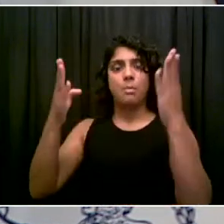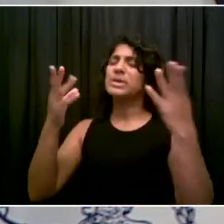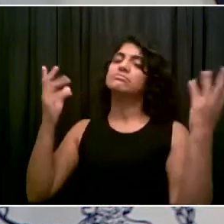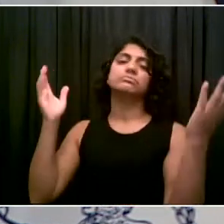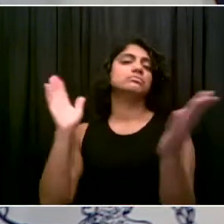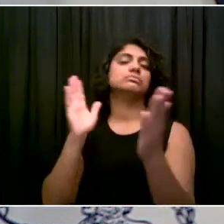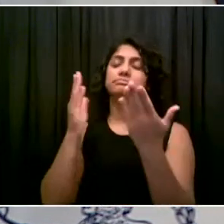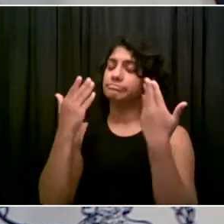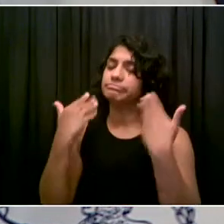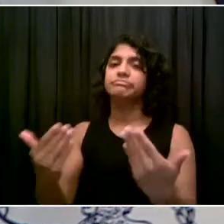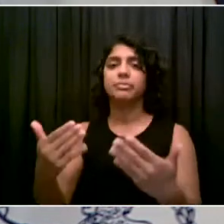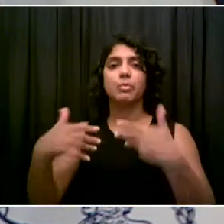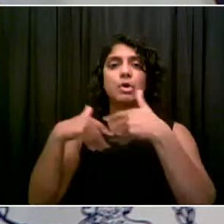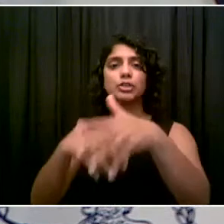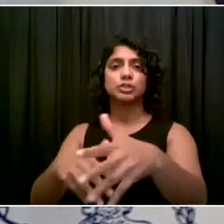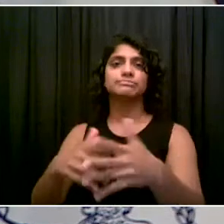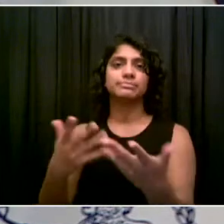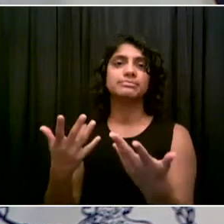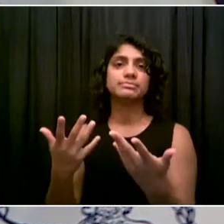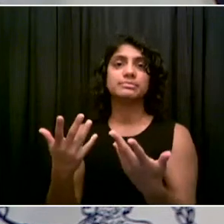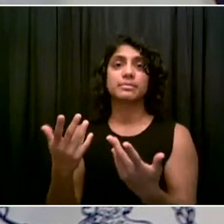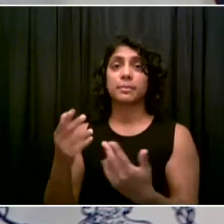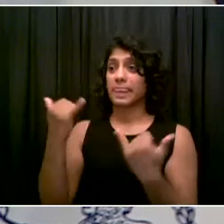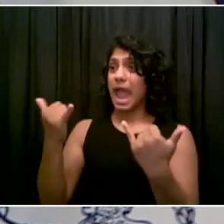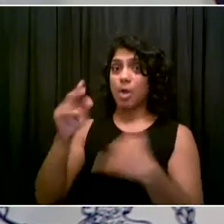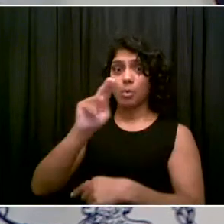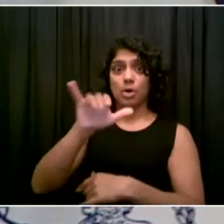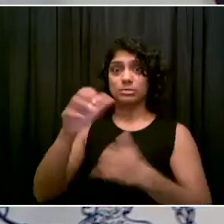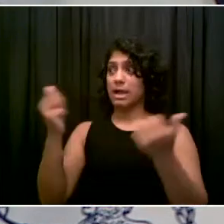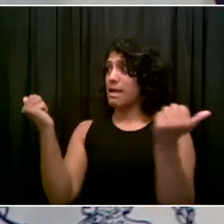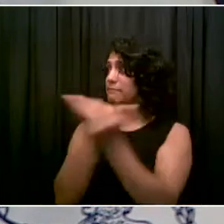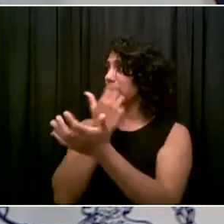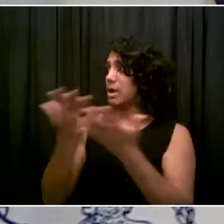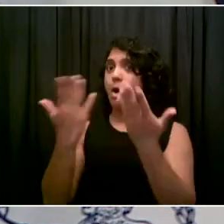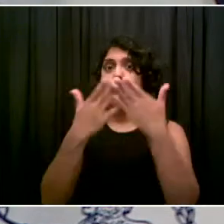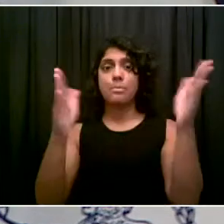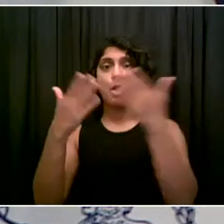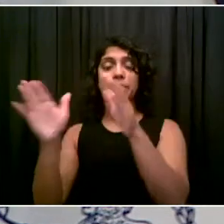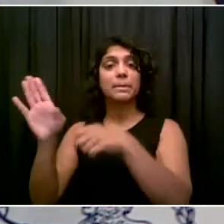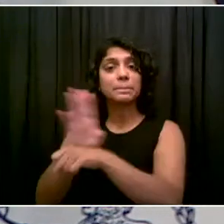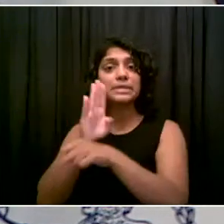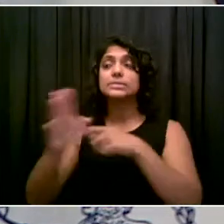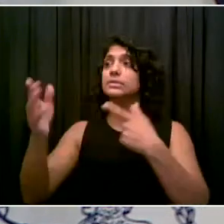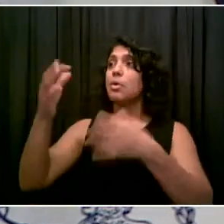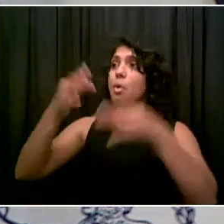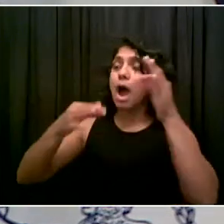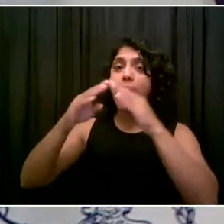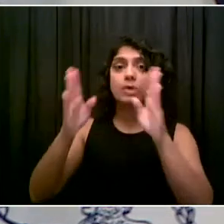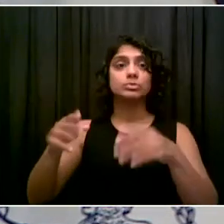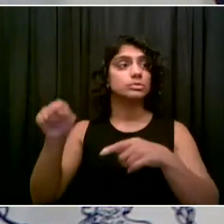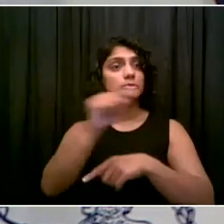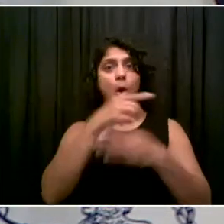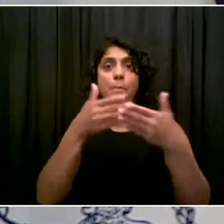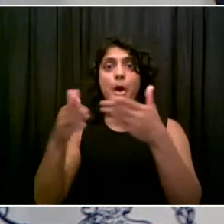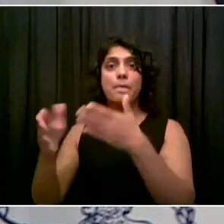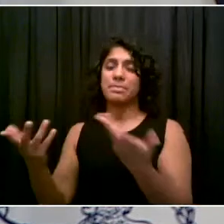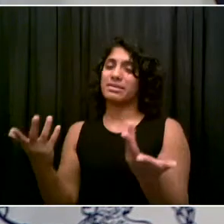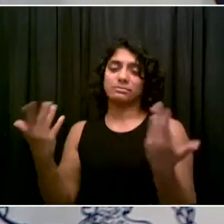RIGHT THING TO DOT O NHOOR THESE HEROES, THE FIRST AVAILABLE OPPORTUNITY. YES, IT IS SUMMER AND IT'S HOT. AS THE COMMISSIONER